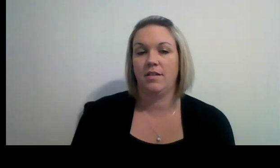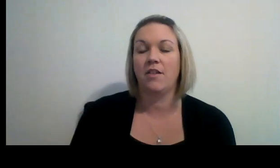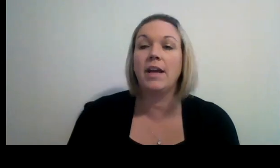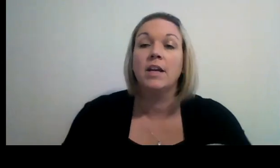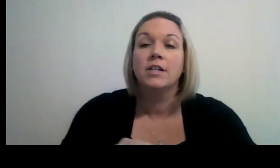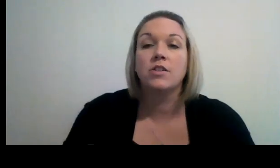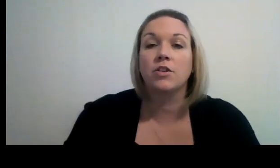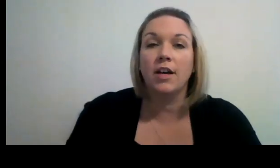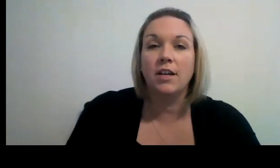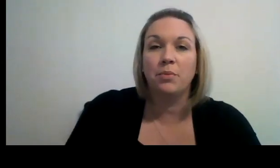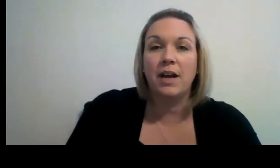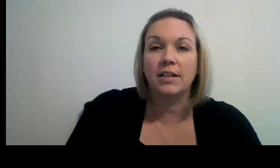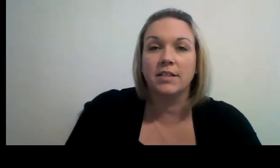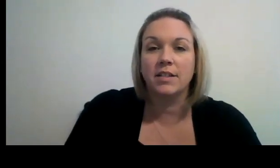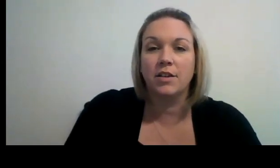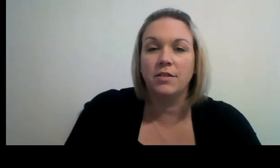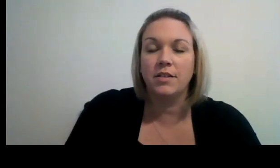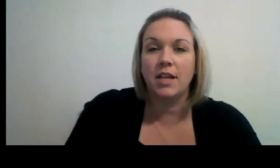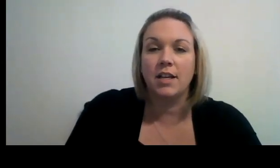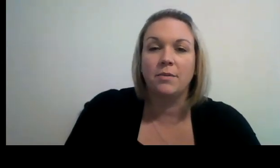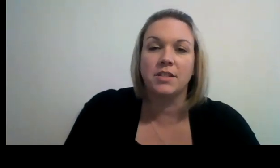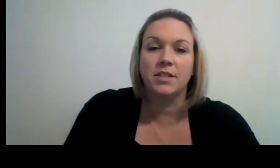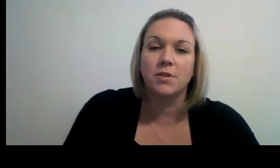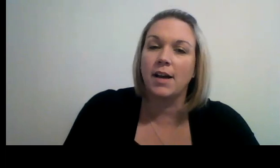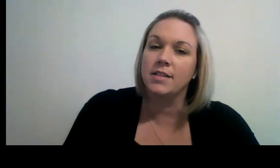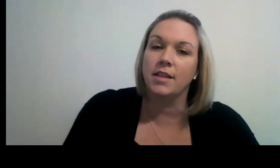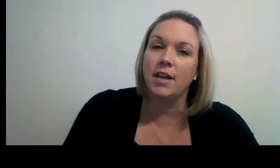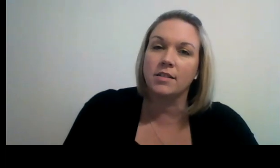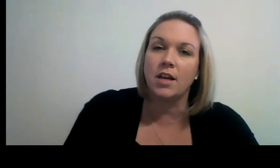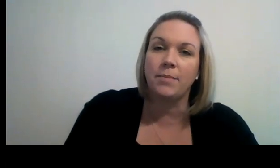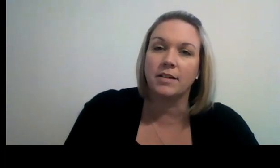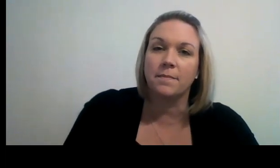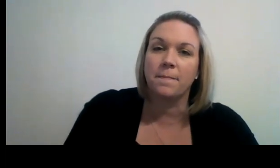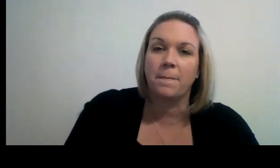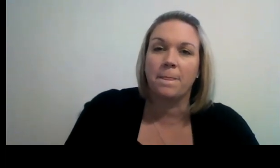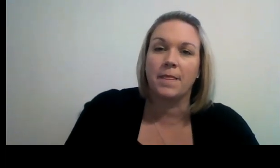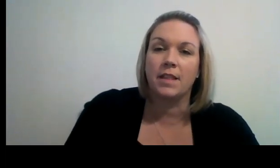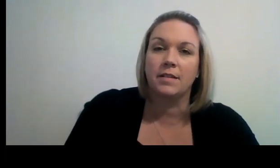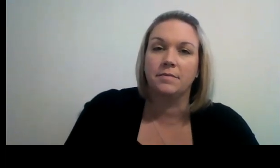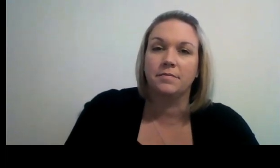All right, so go ahead and practice those and i will see you guys in the next topic.